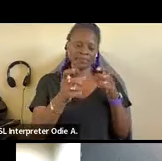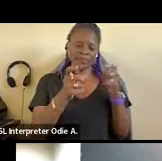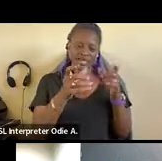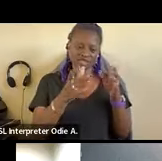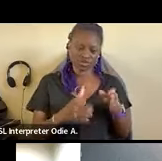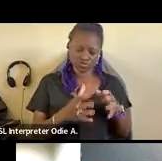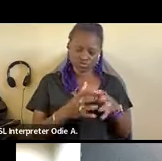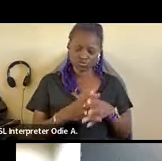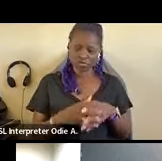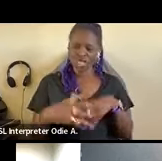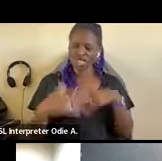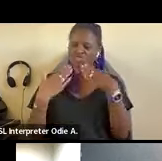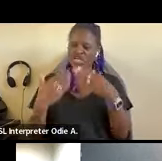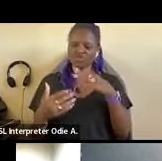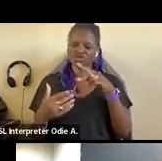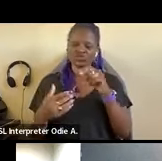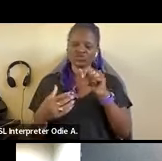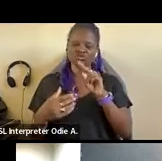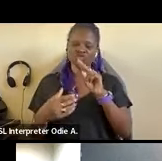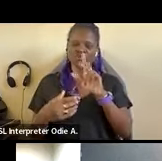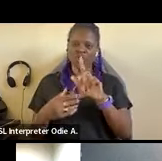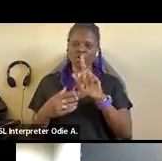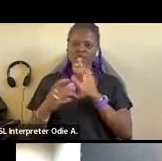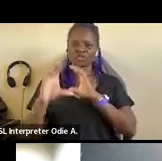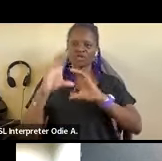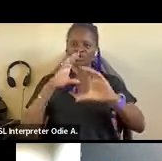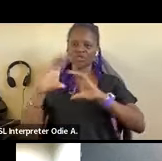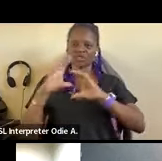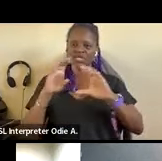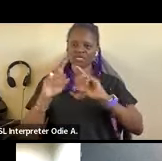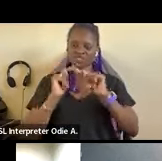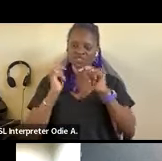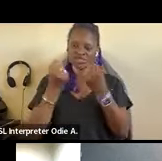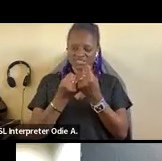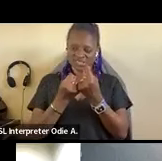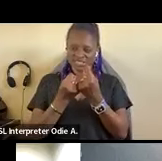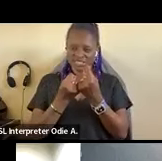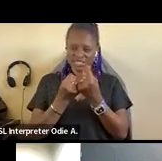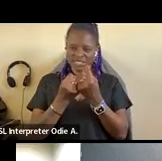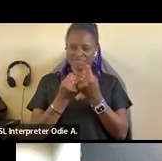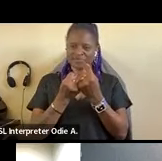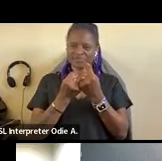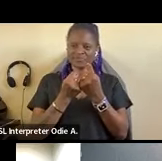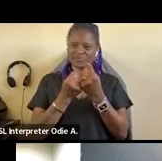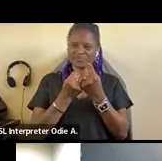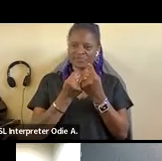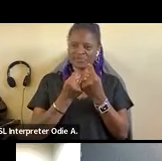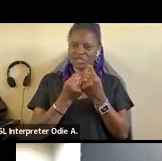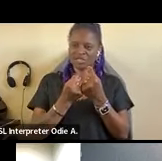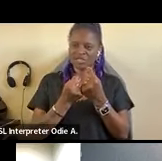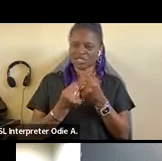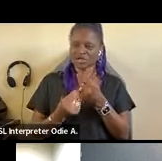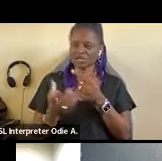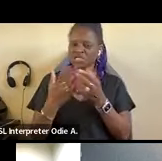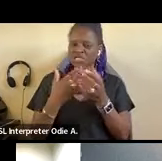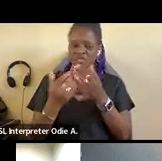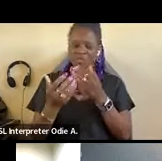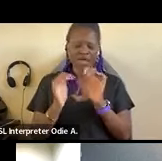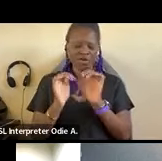Thank you to Paul and the communications team for providing clear communication at every turn, be it through press briefings, video clips or flyers.